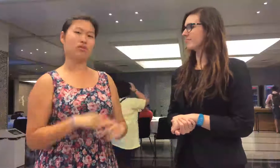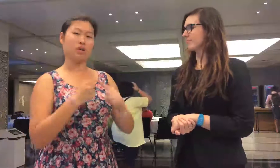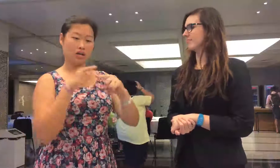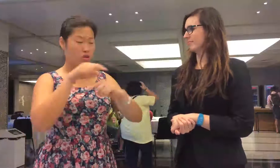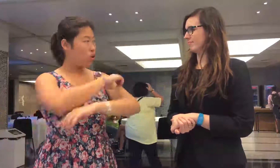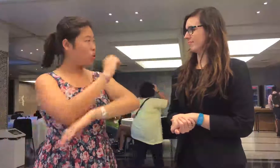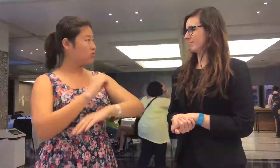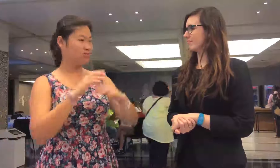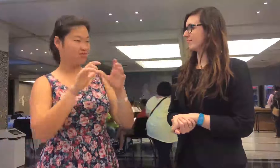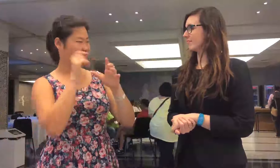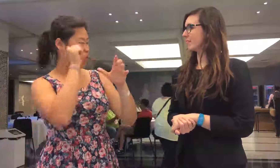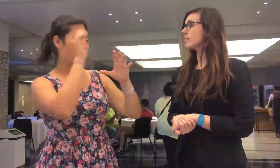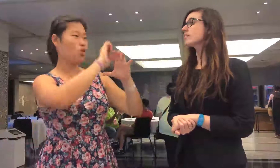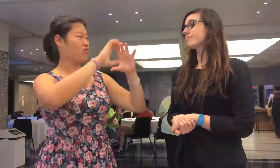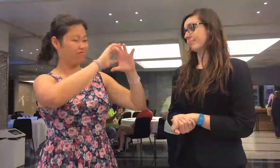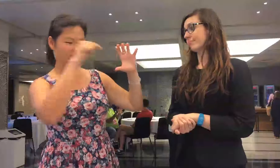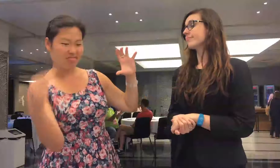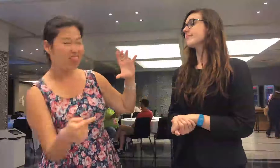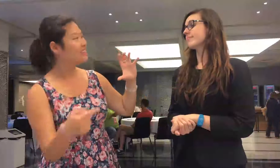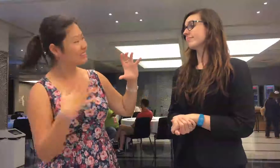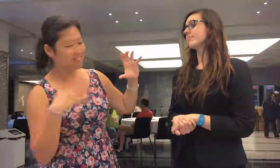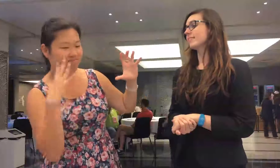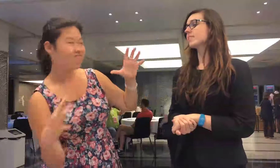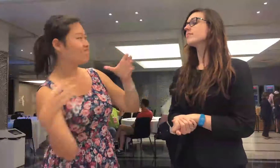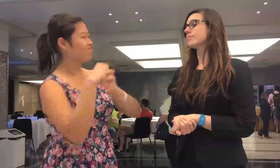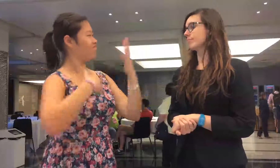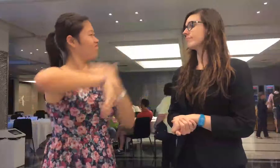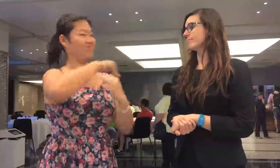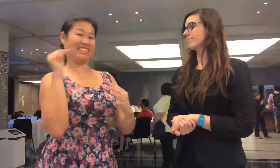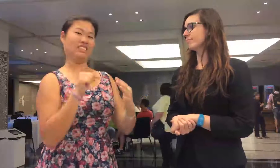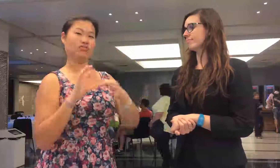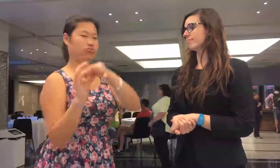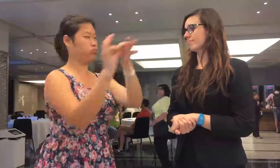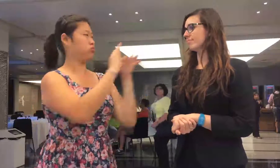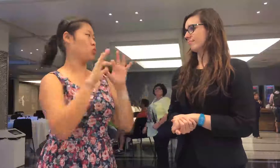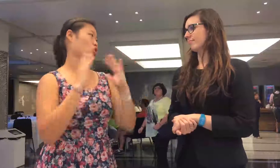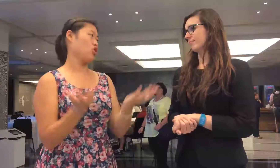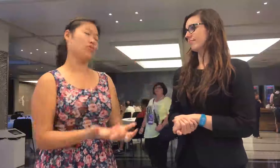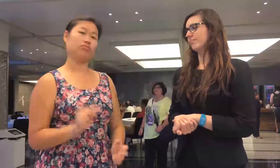Being down under, in the Oceania region, I'd like to see increased participation with the rest of the world.